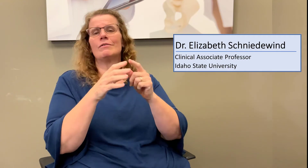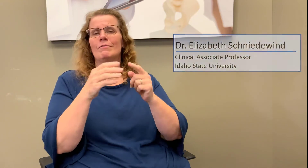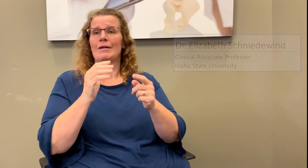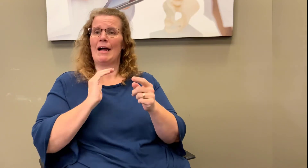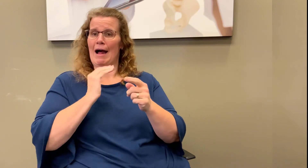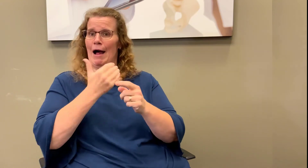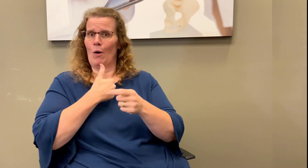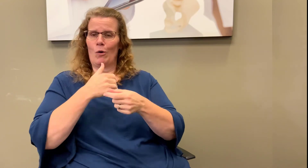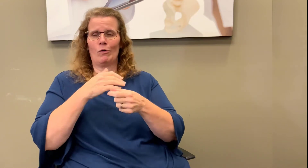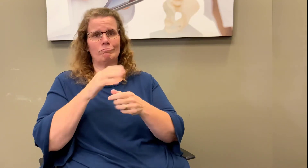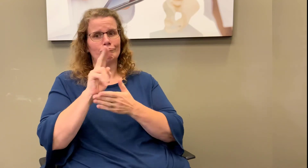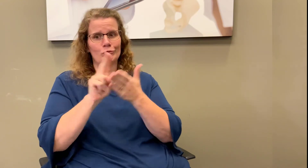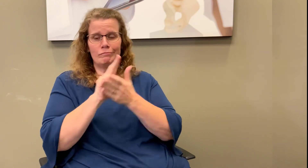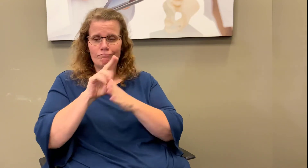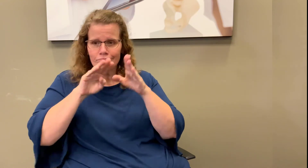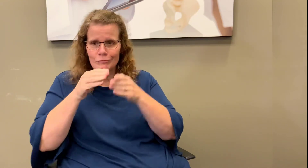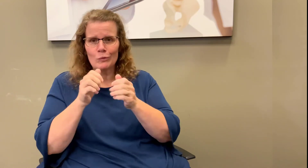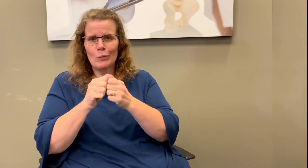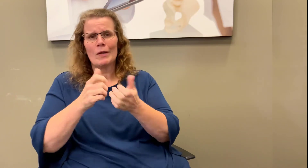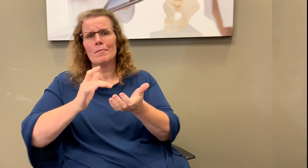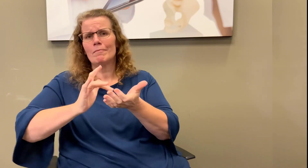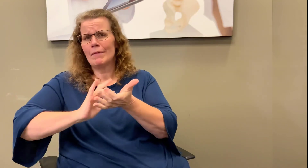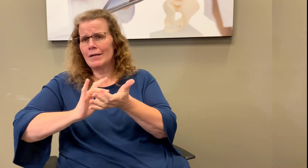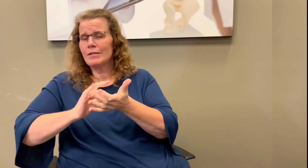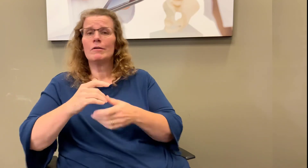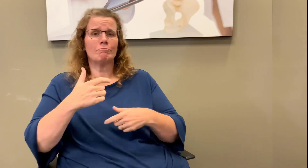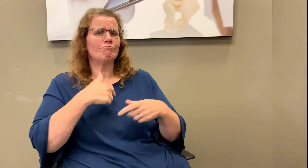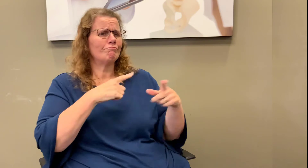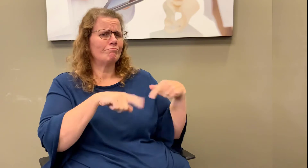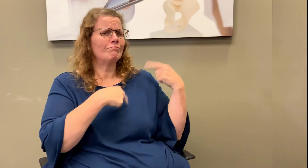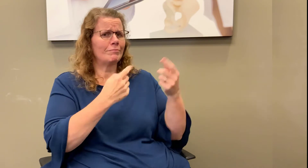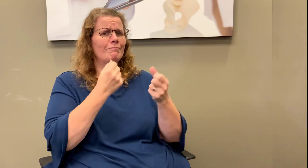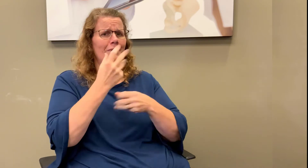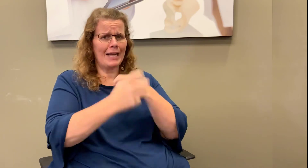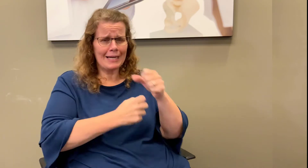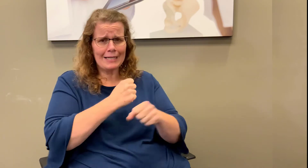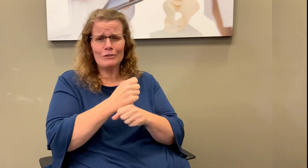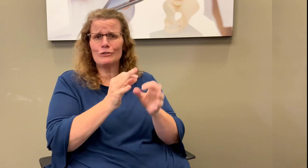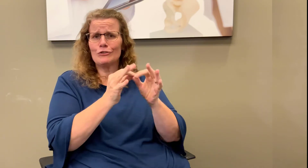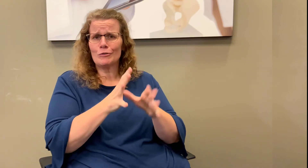University. Our college specializes in Health Sciences, and I specialized in